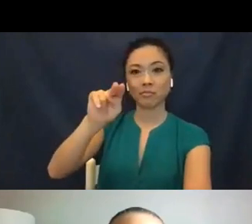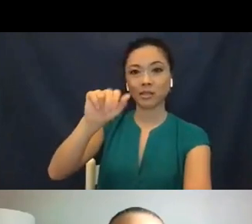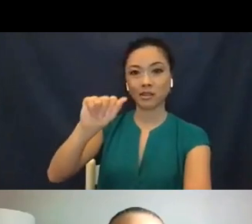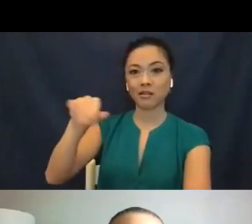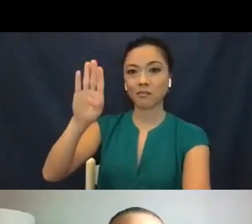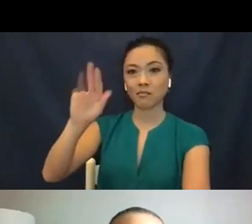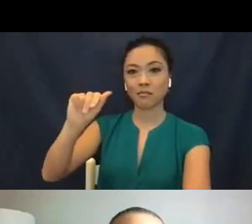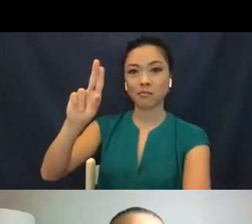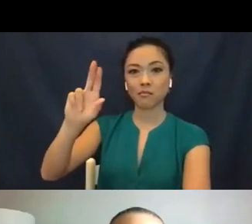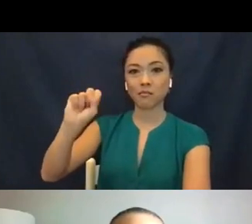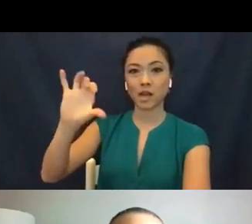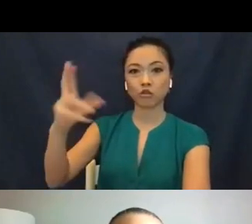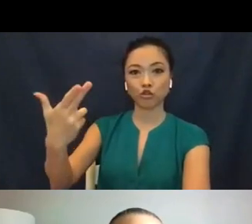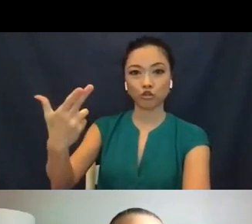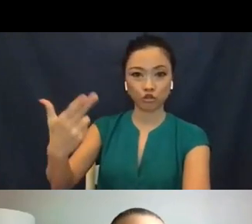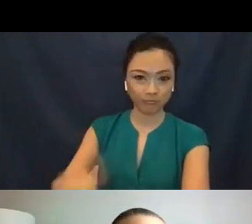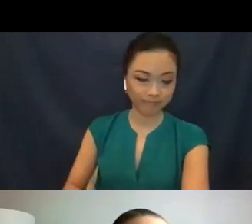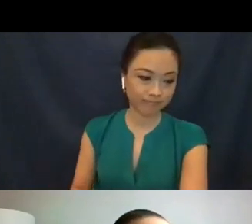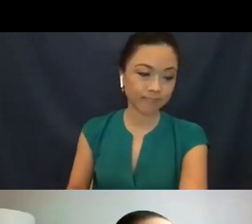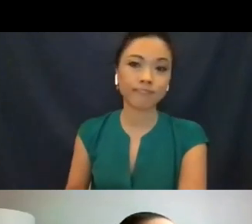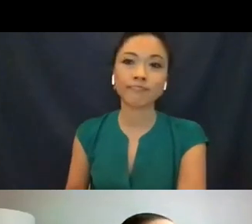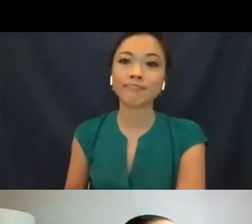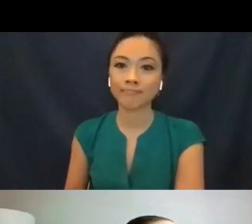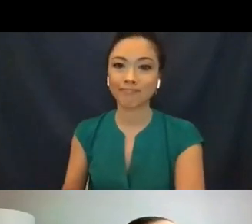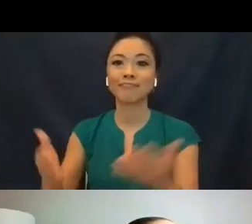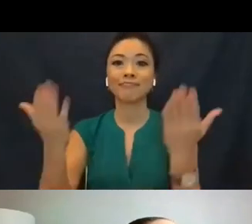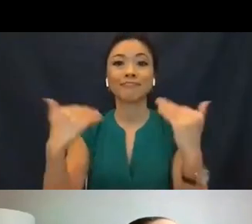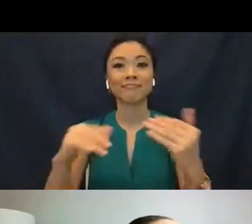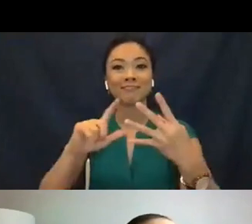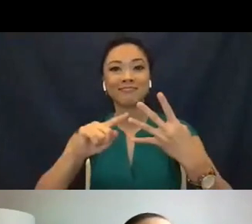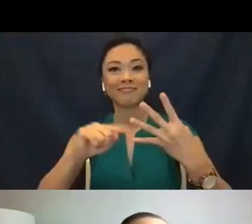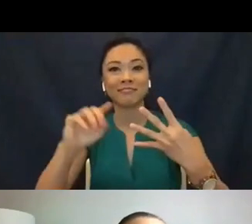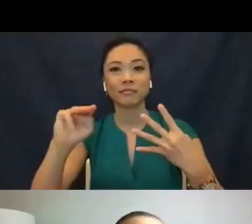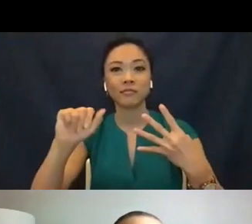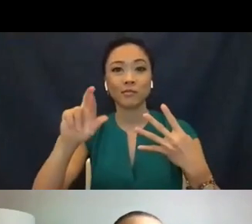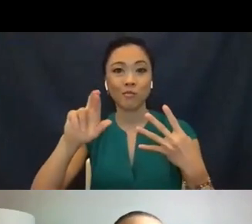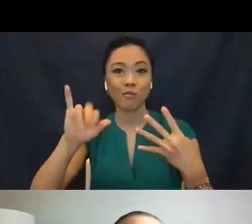Hi everybody, I'm Marjani Forte-Saunders.